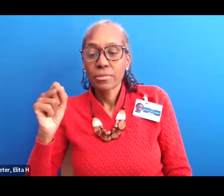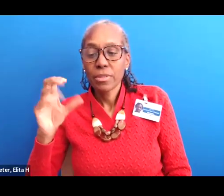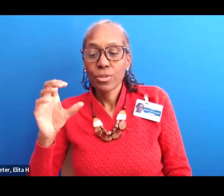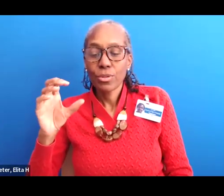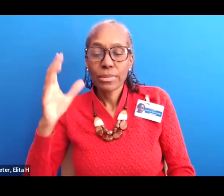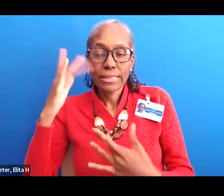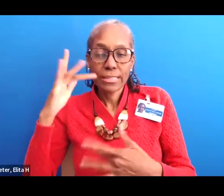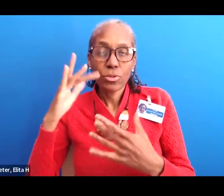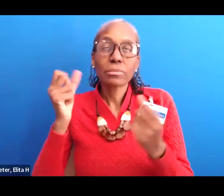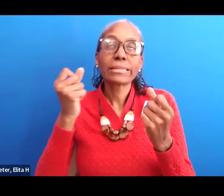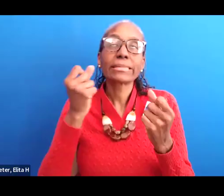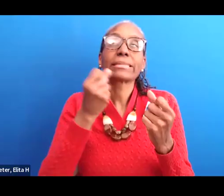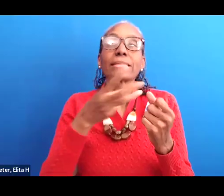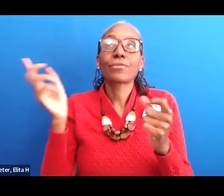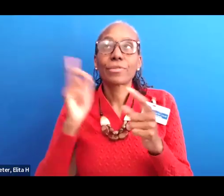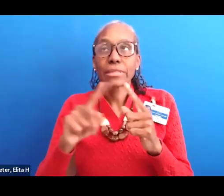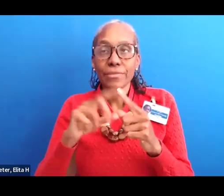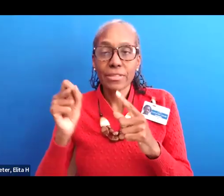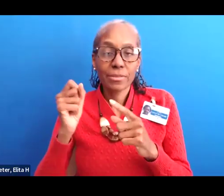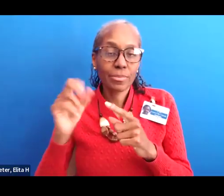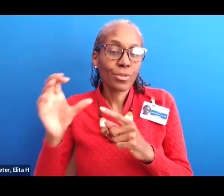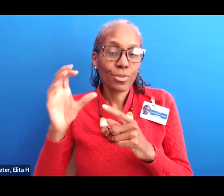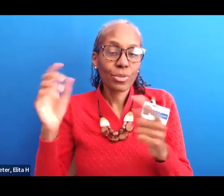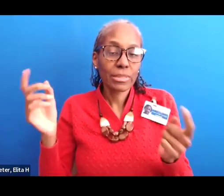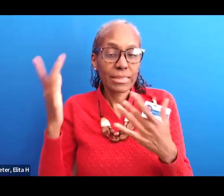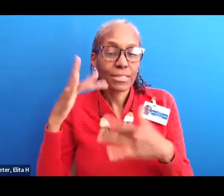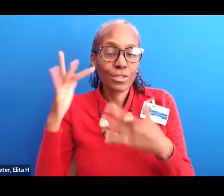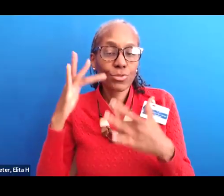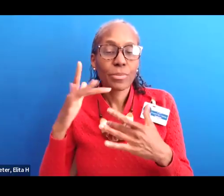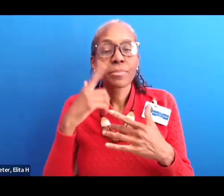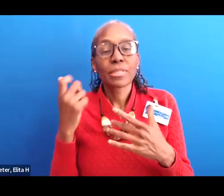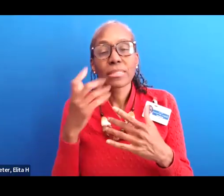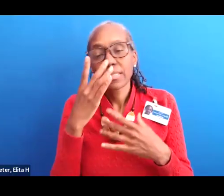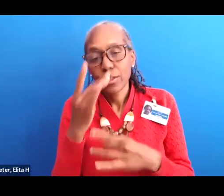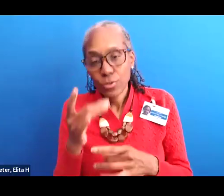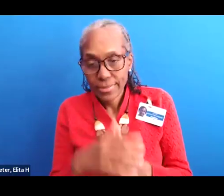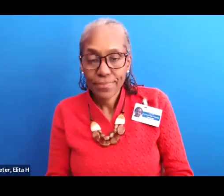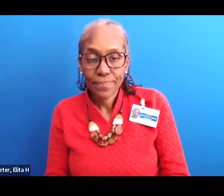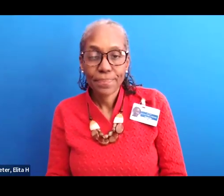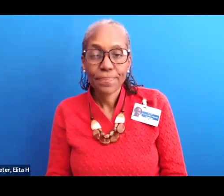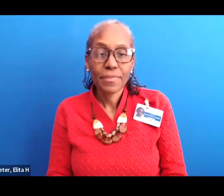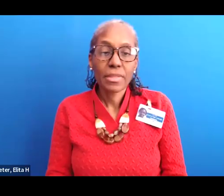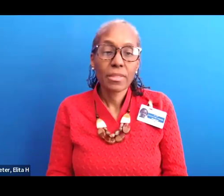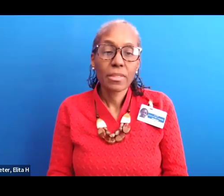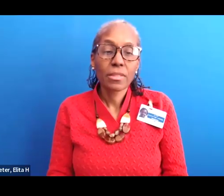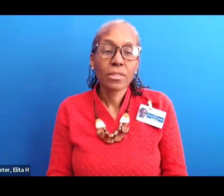Well, there's a lot of different spinal cord syndromes, and it's kind of interesting because unless you see them, they're kind of rare,